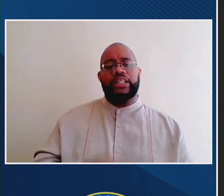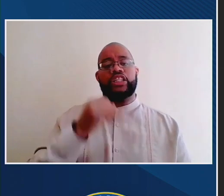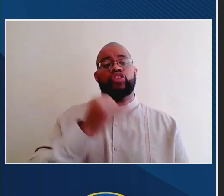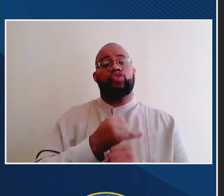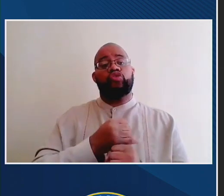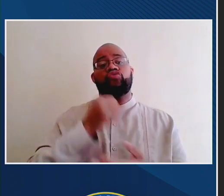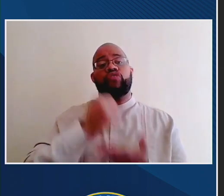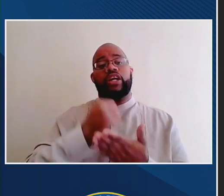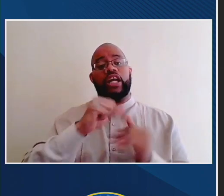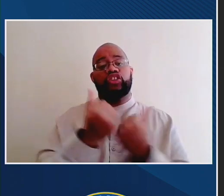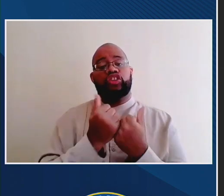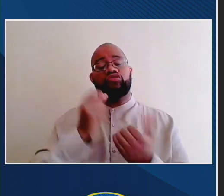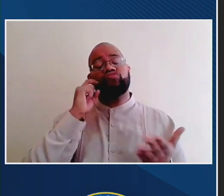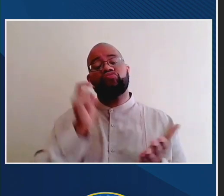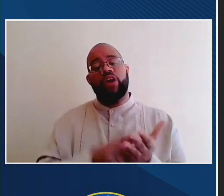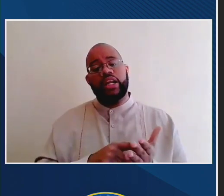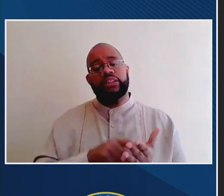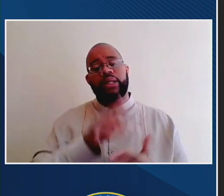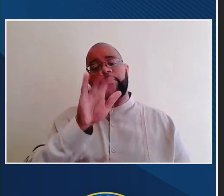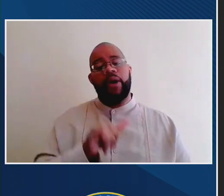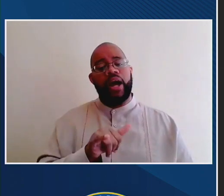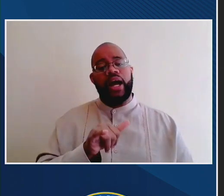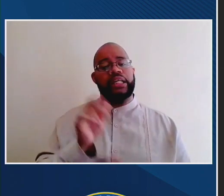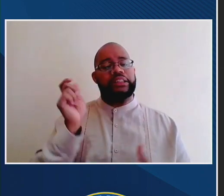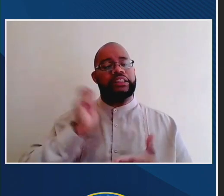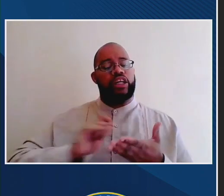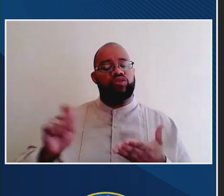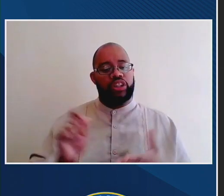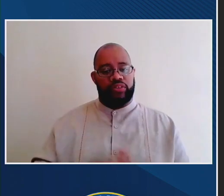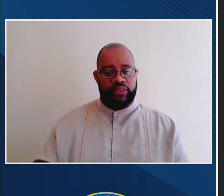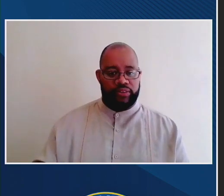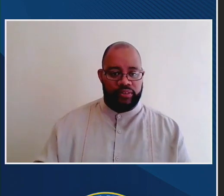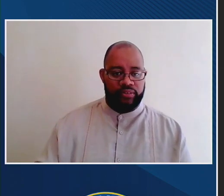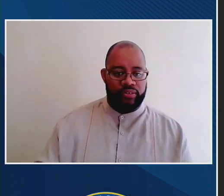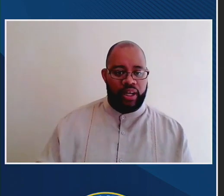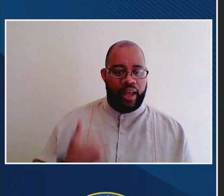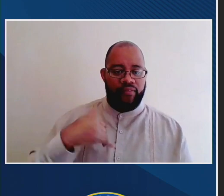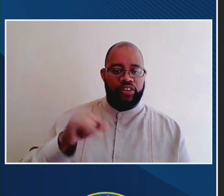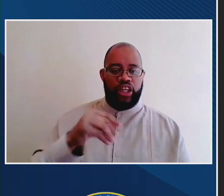recognized by the Secretary, we have Jamie S. Studley.